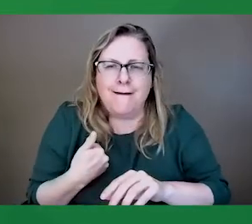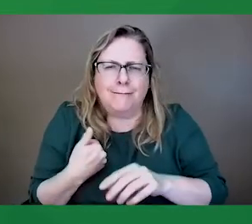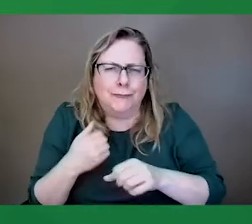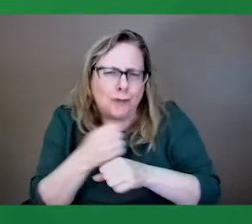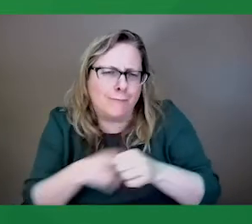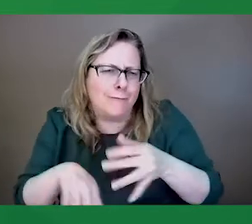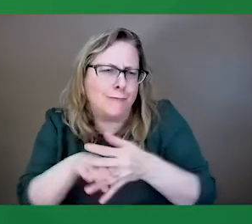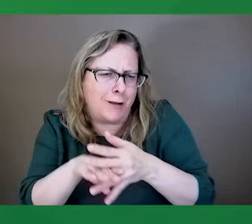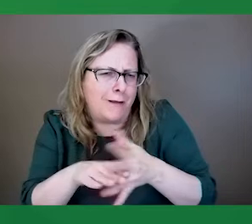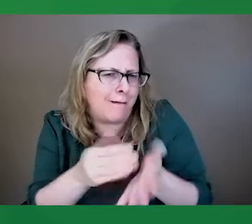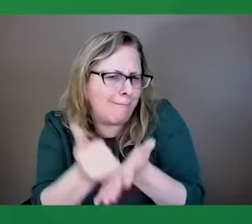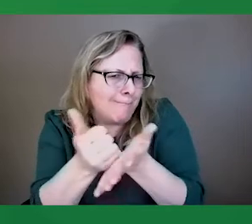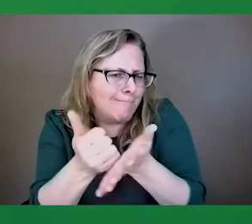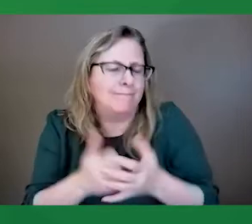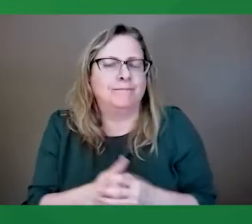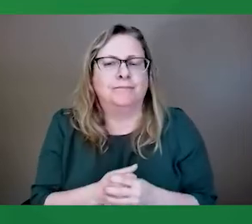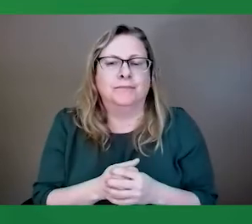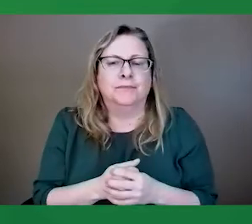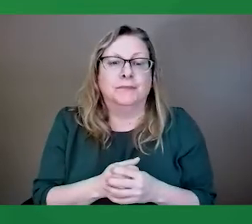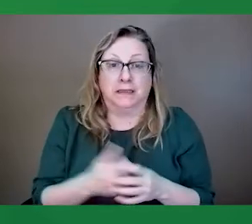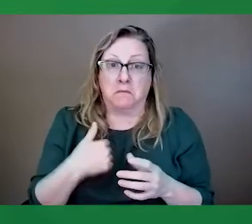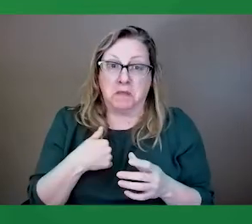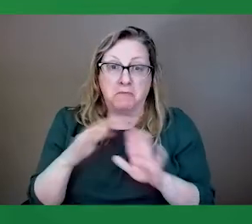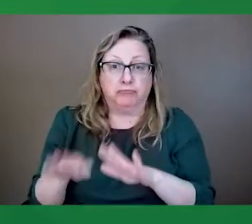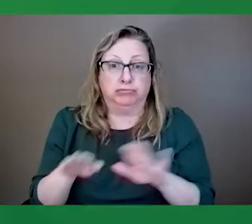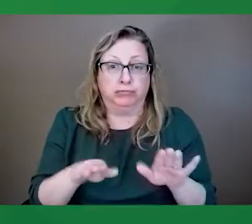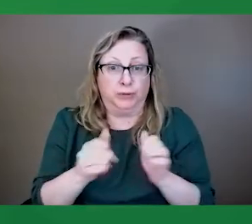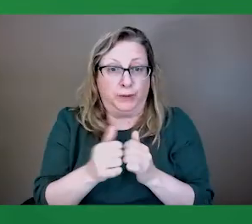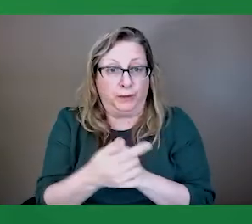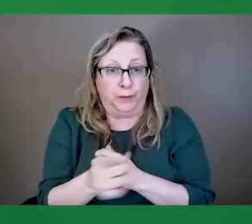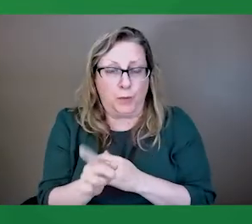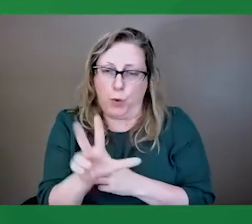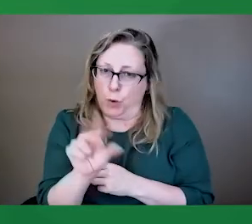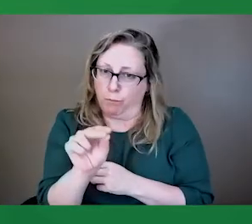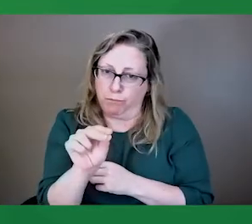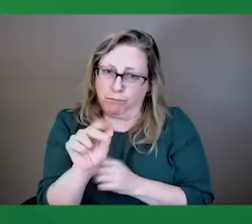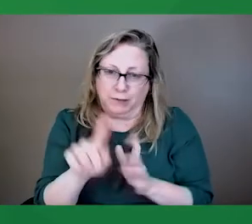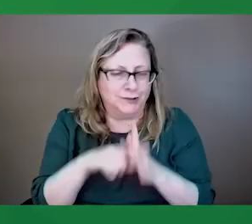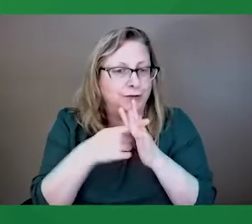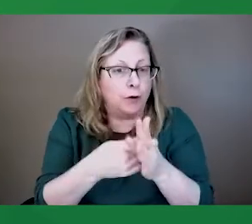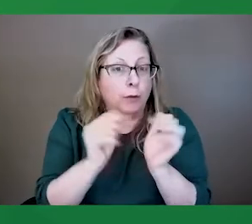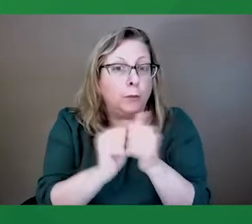So I'm not really gonna take it easy on you. I'm just gonna go right into a pop quiz.